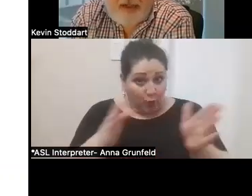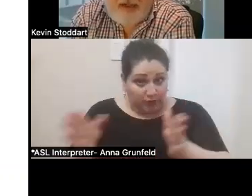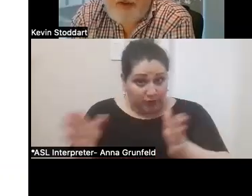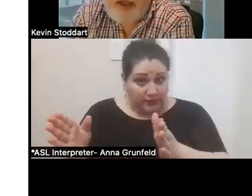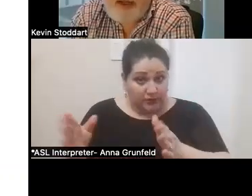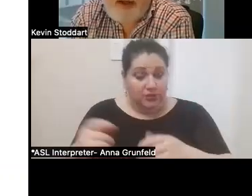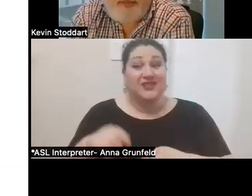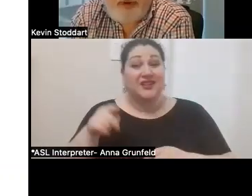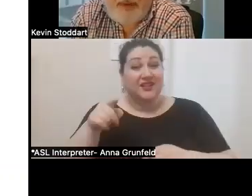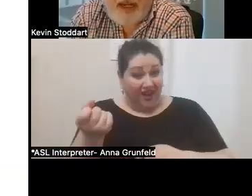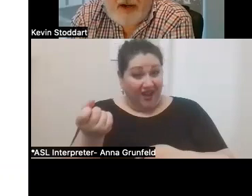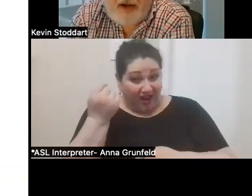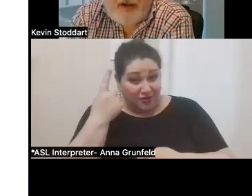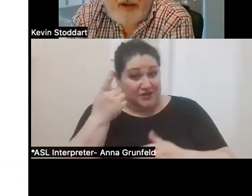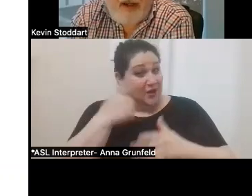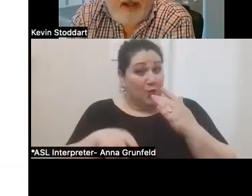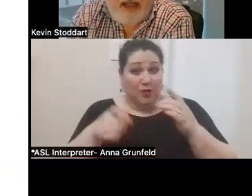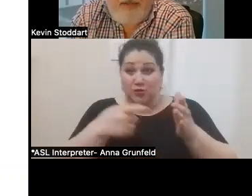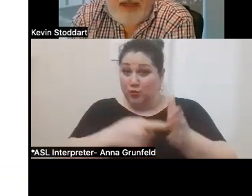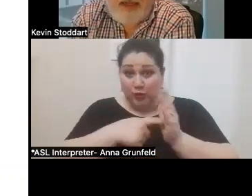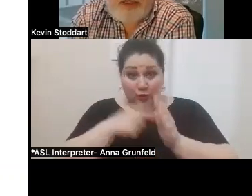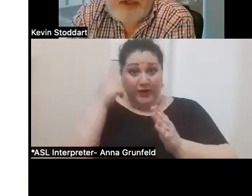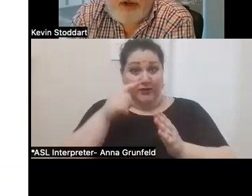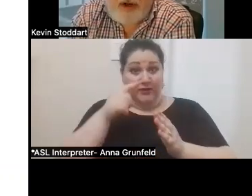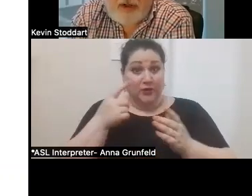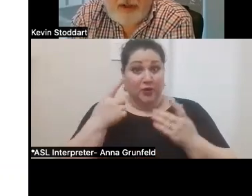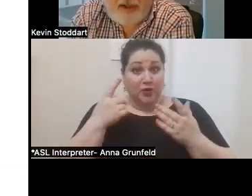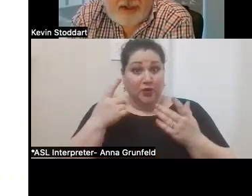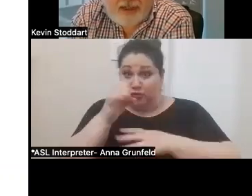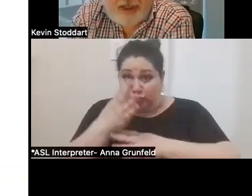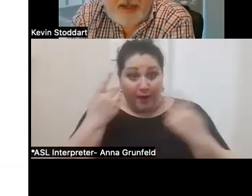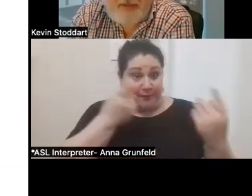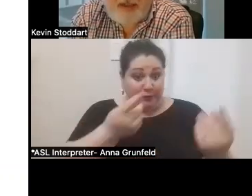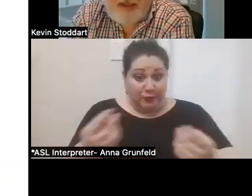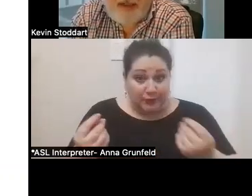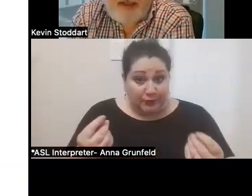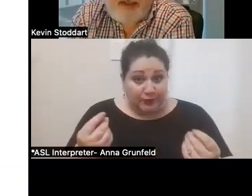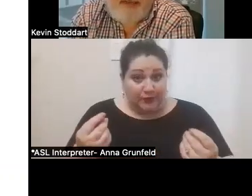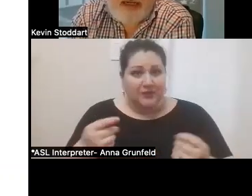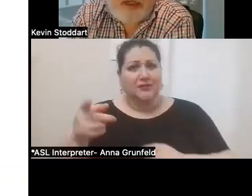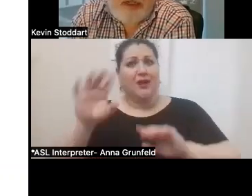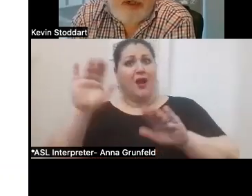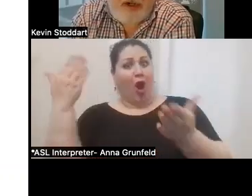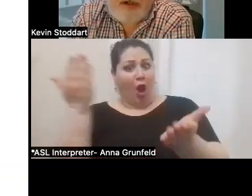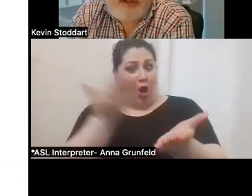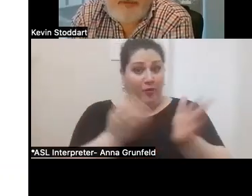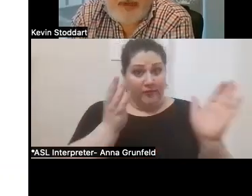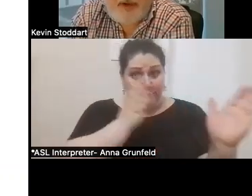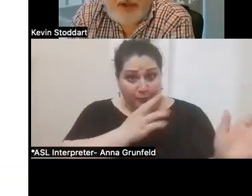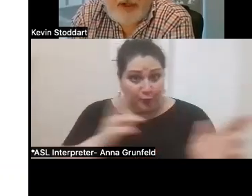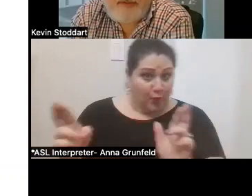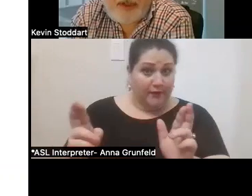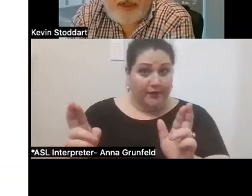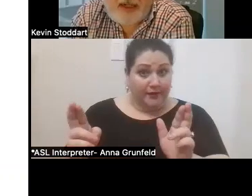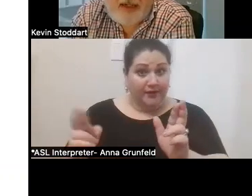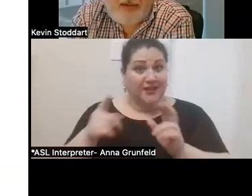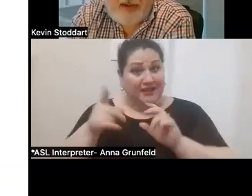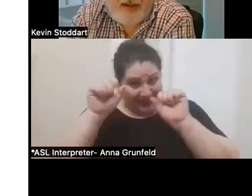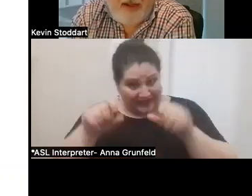Do they come prepared? Can they start an assignment? Can they start a period of study?